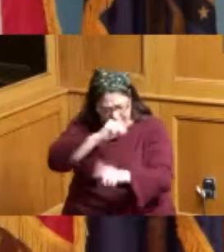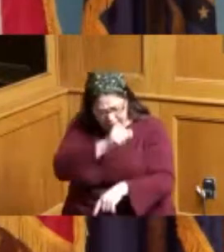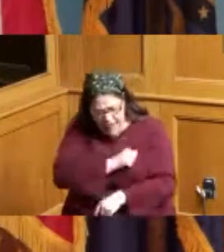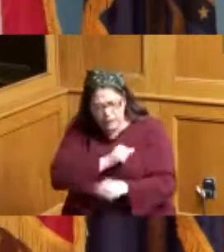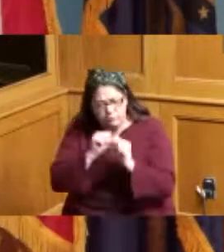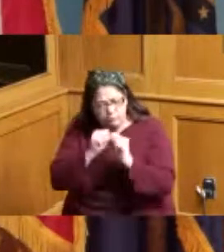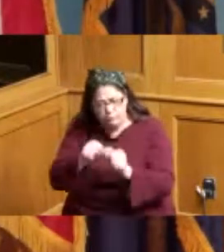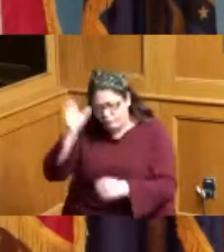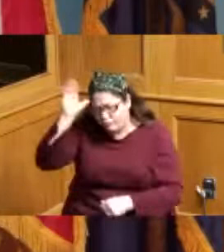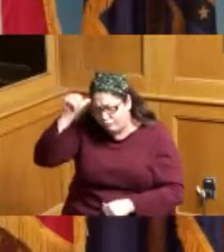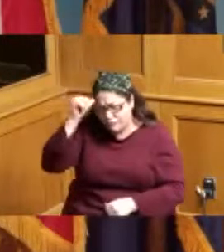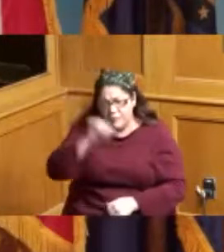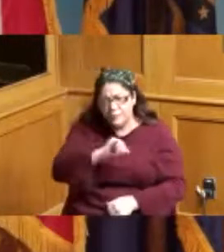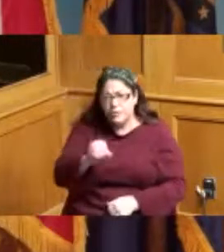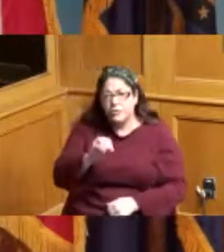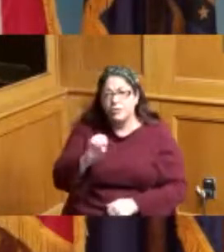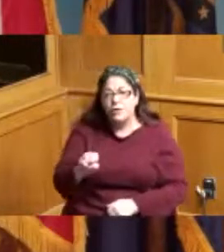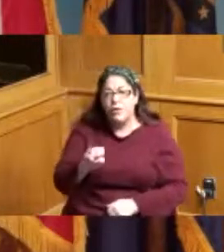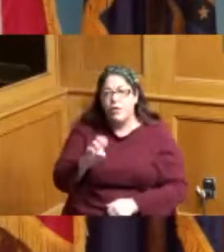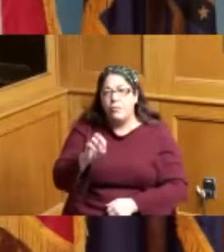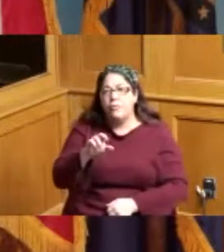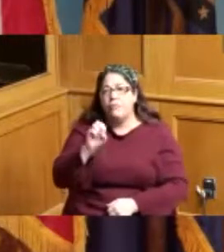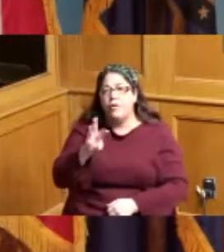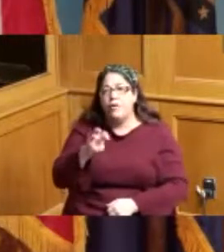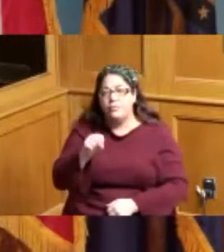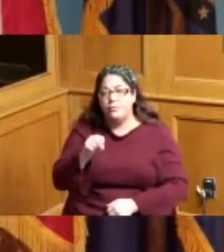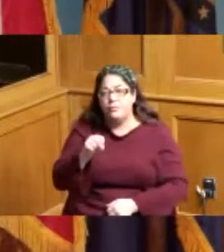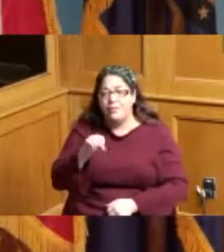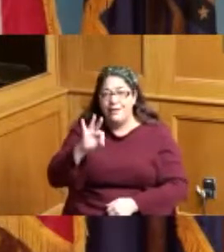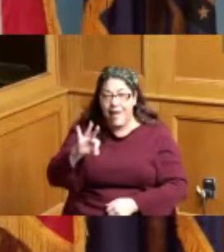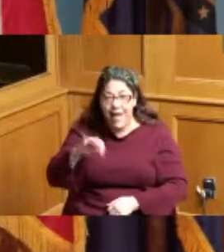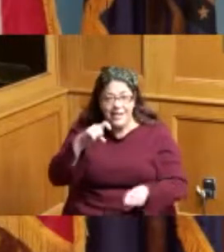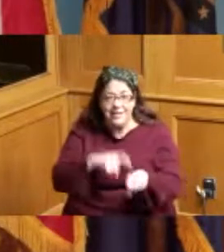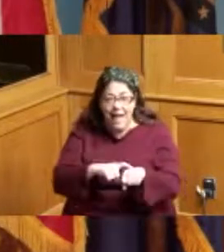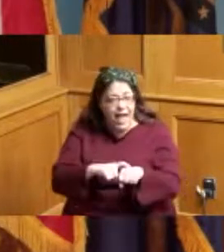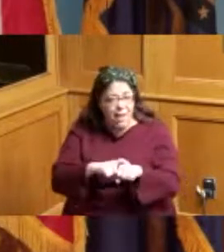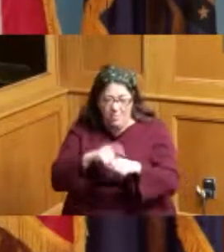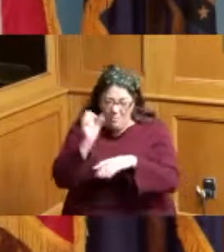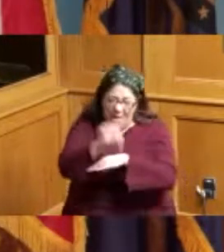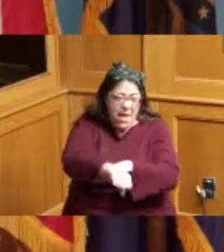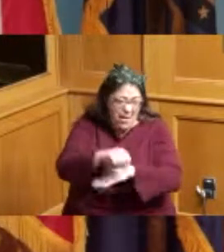Joe Burrow they sacked him what nine times and he kept getting back up that's my kind of guy